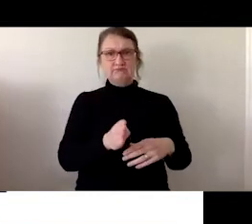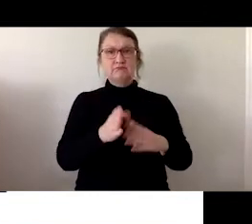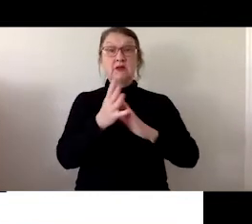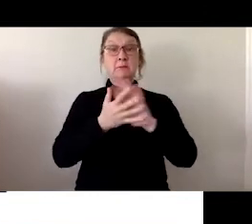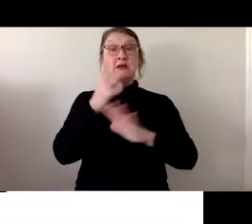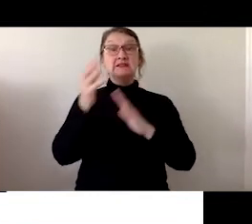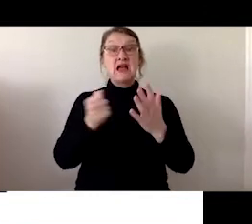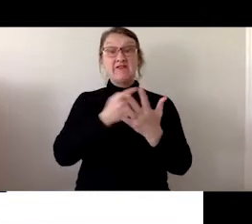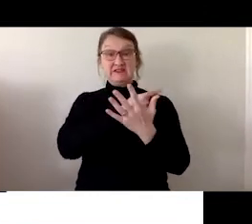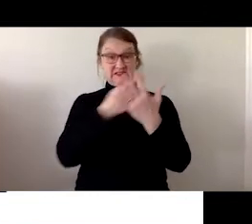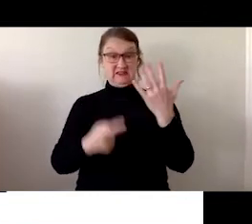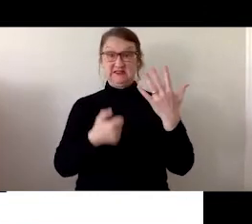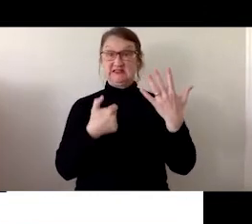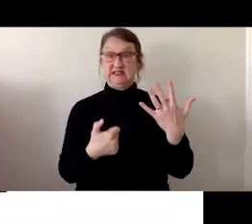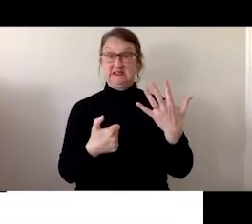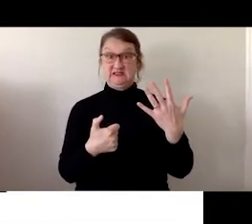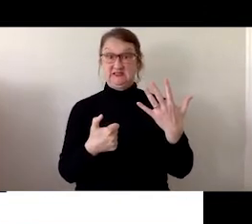There are six boxes